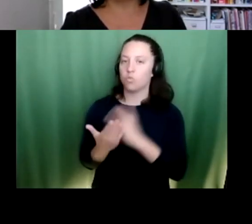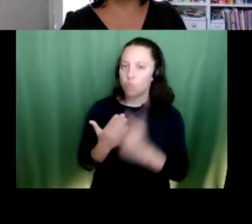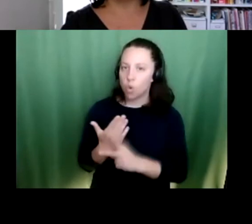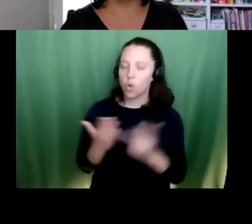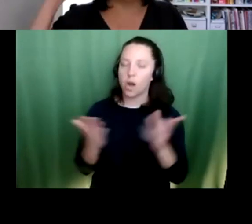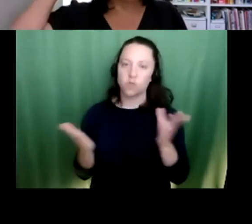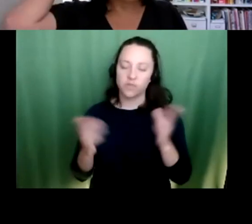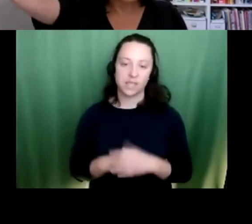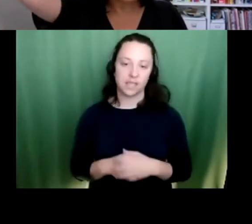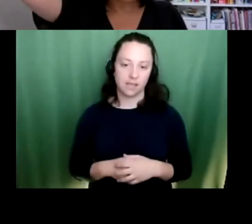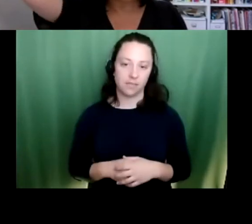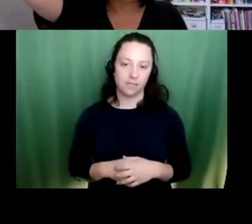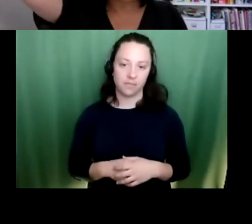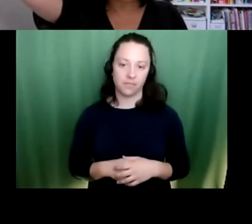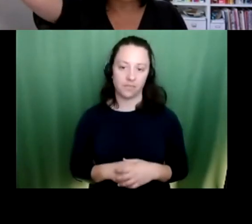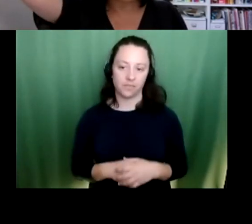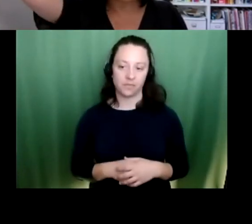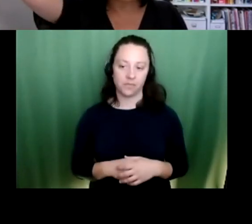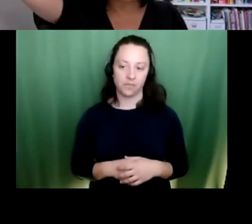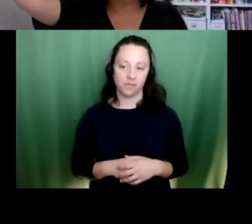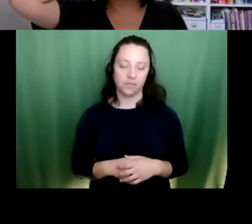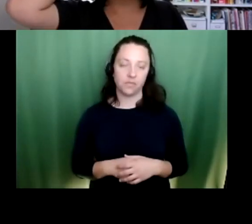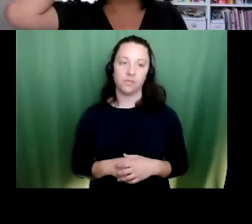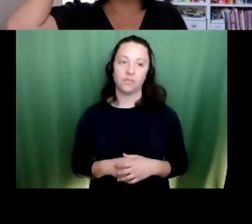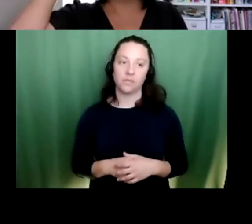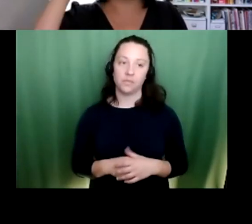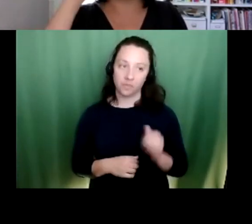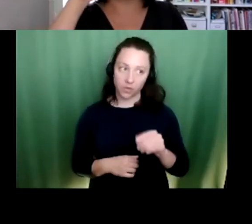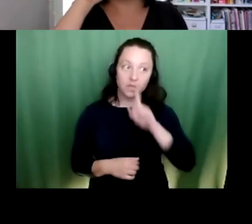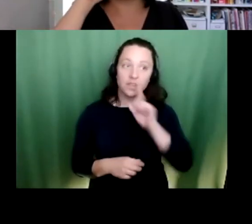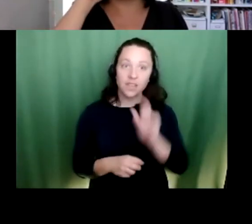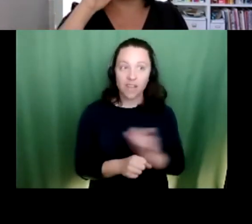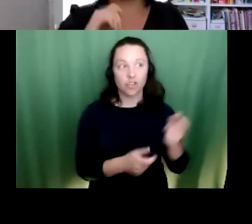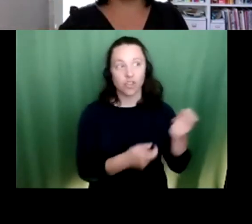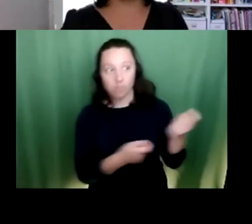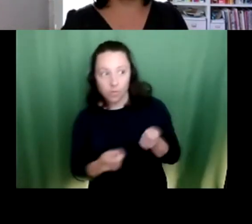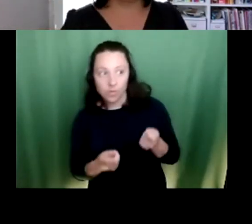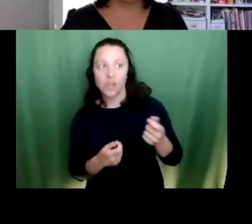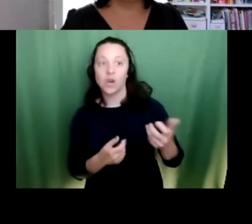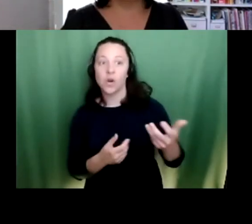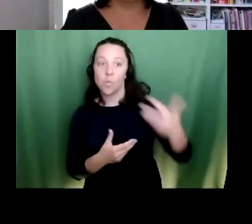so that they are actually brought in at the very beginning and not later on in the process,